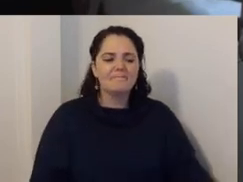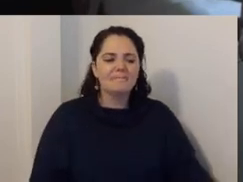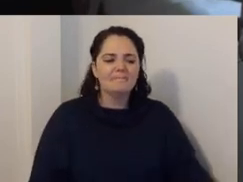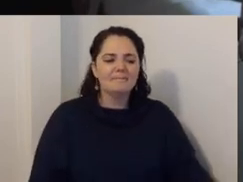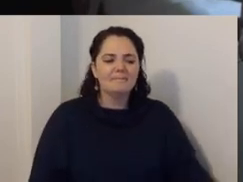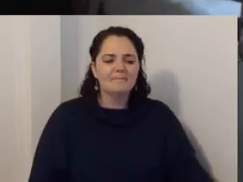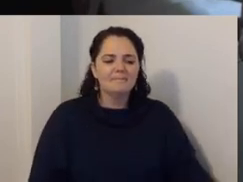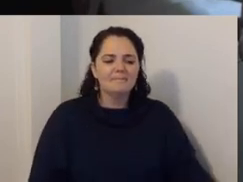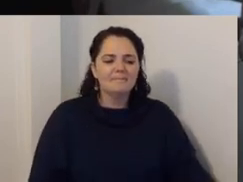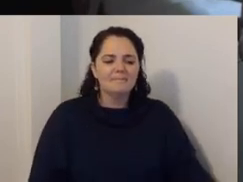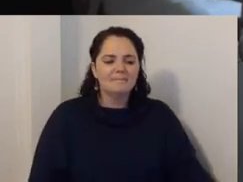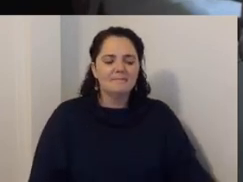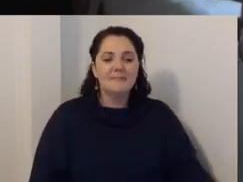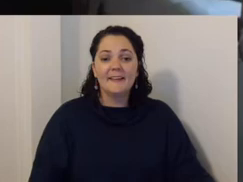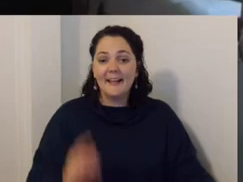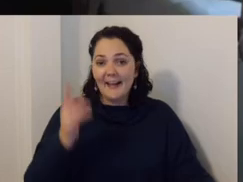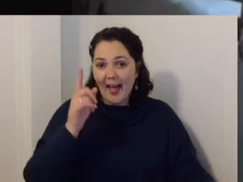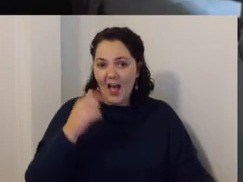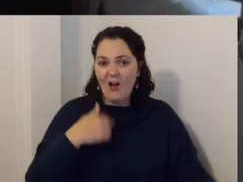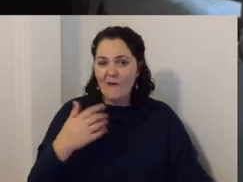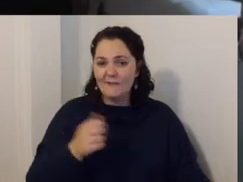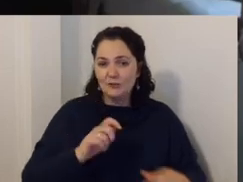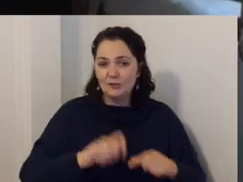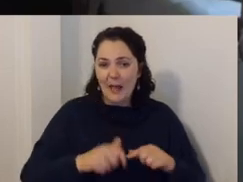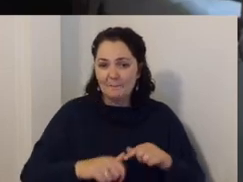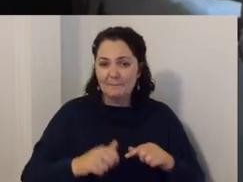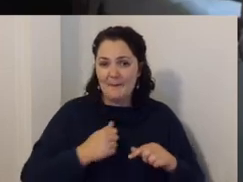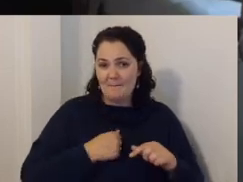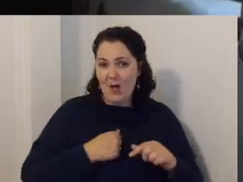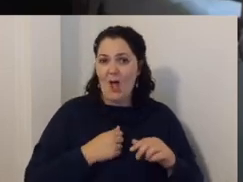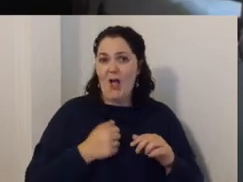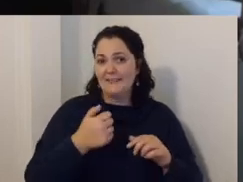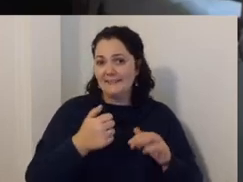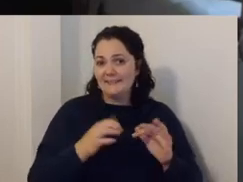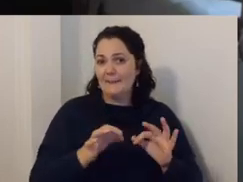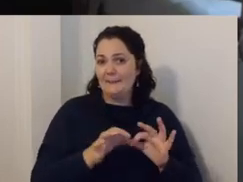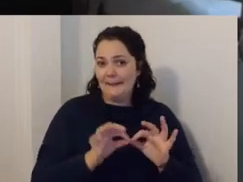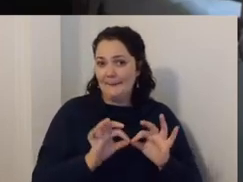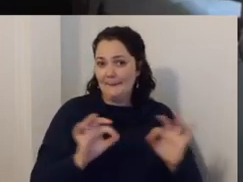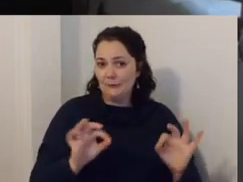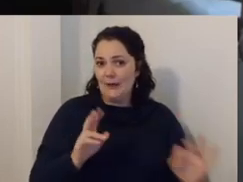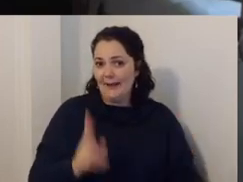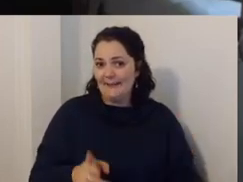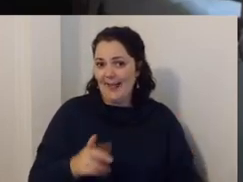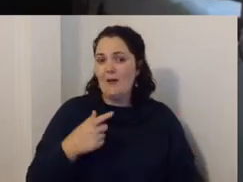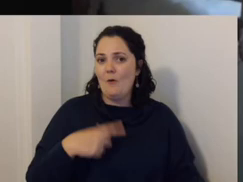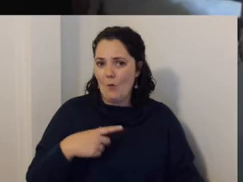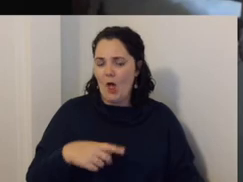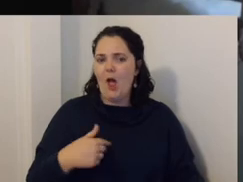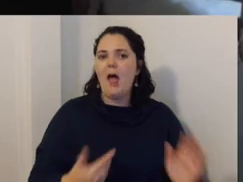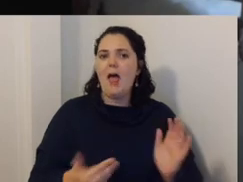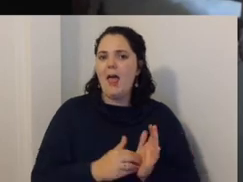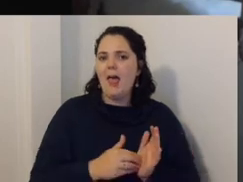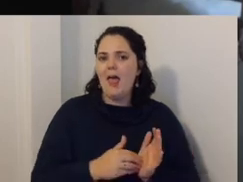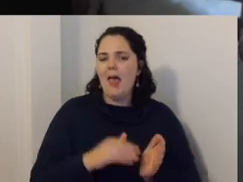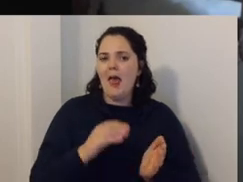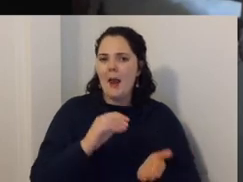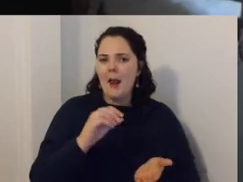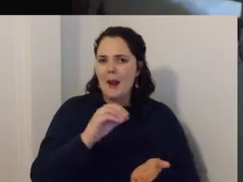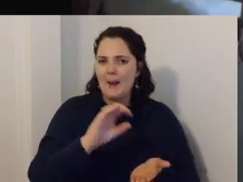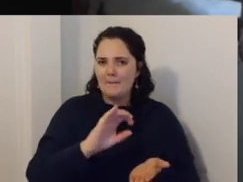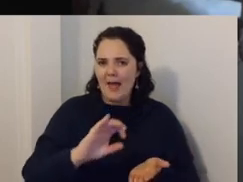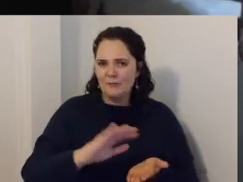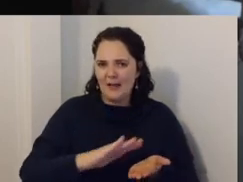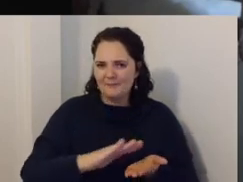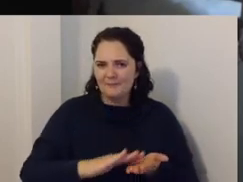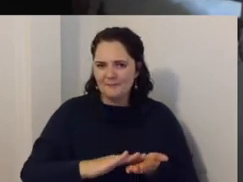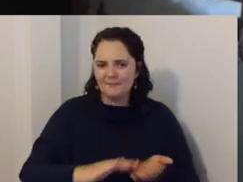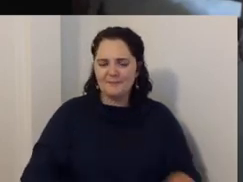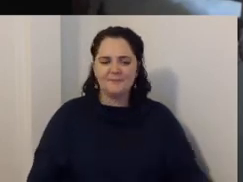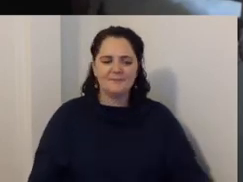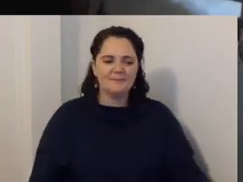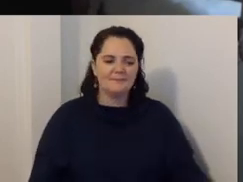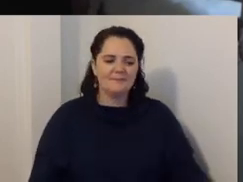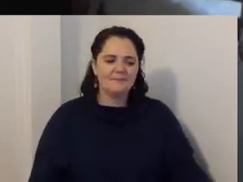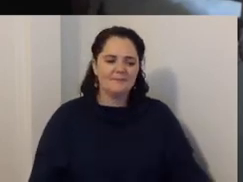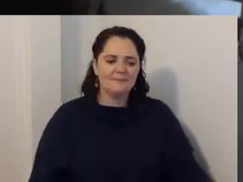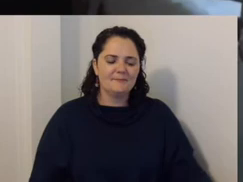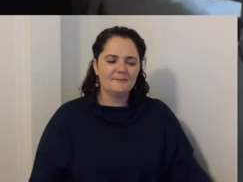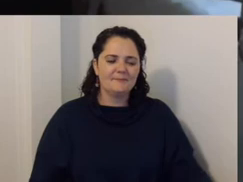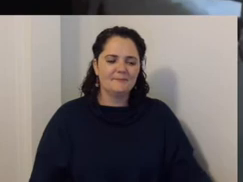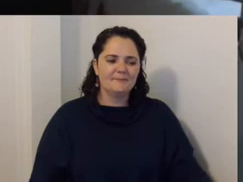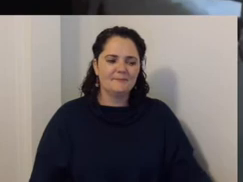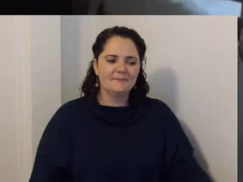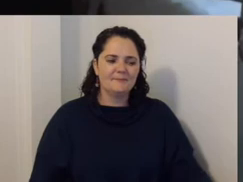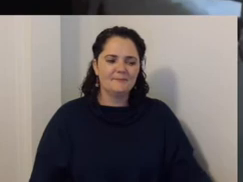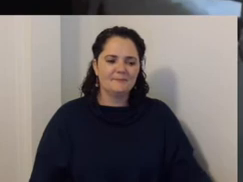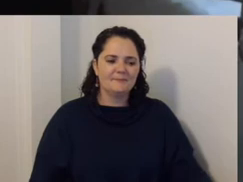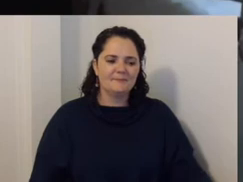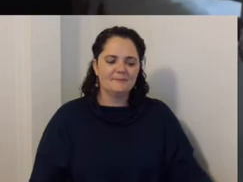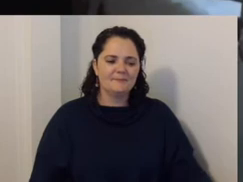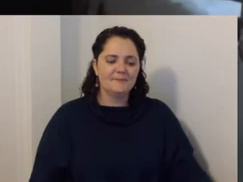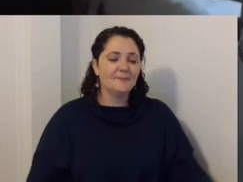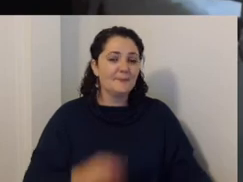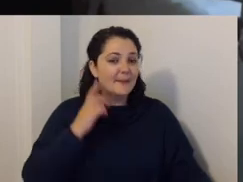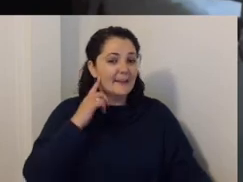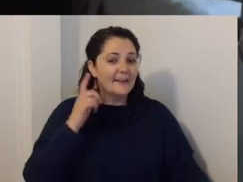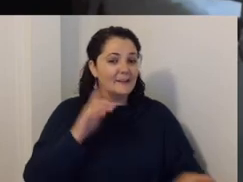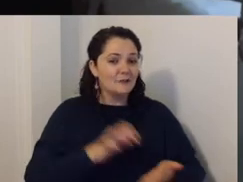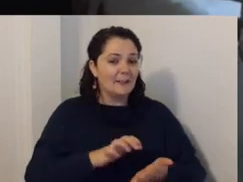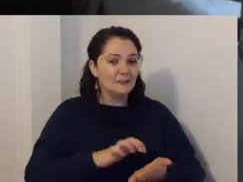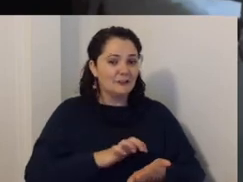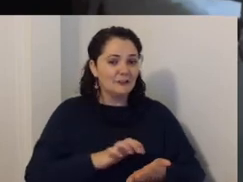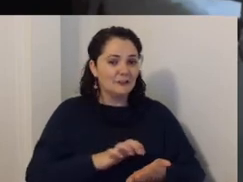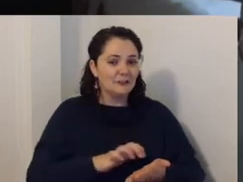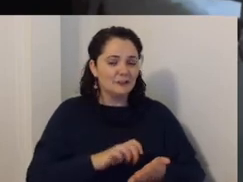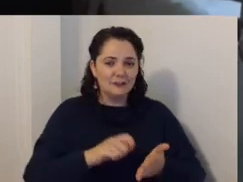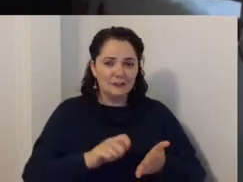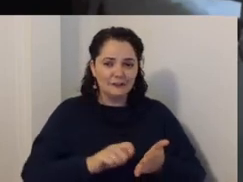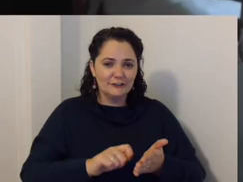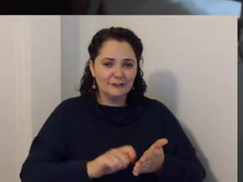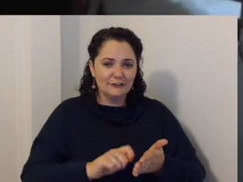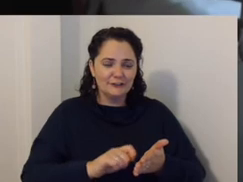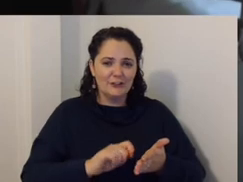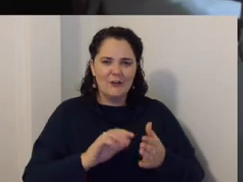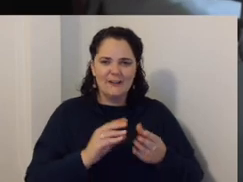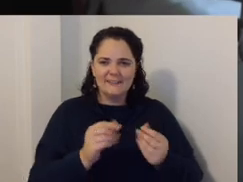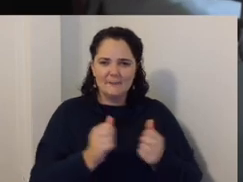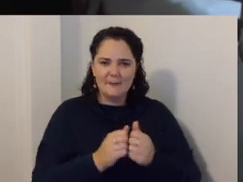and now I'm sharpening my 6B pencil yet again so that I can start adding my 6B powder